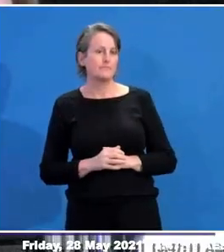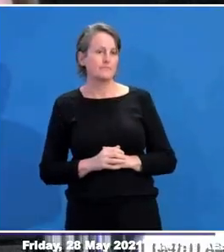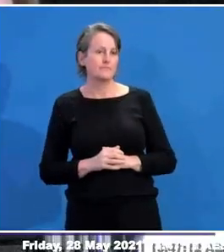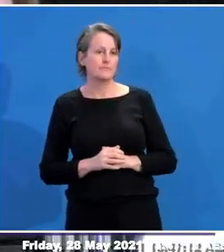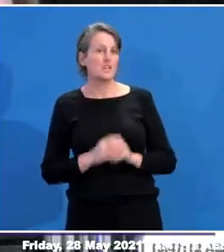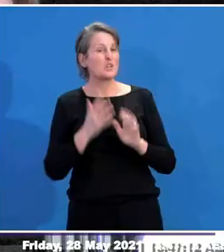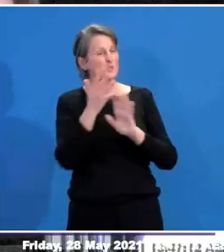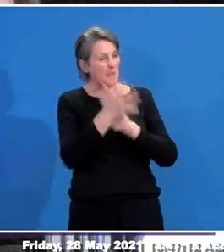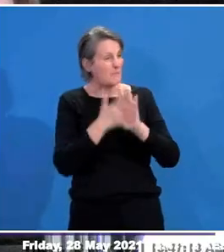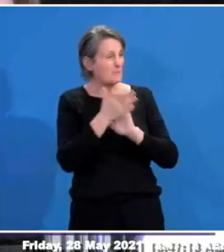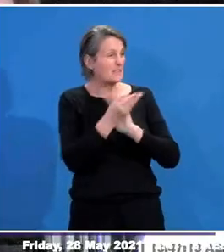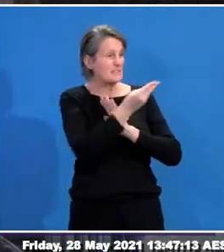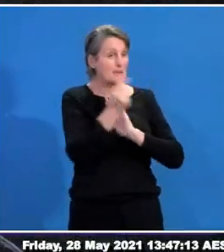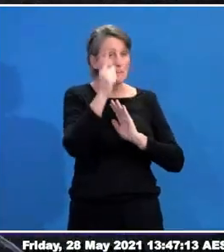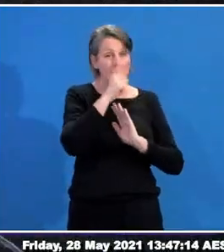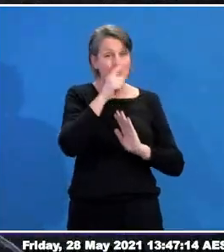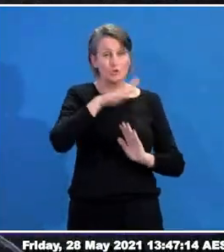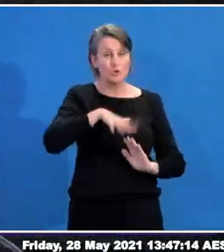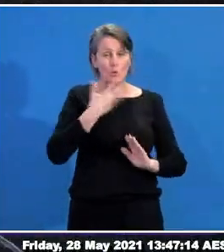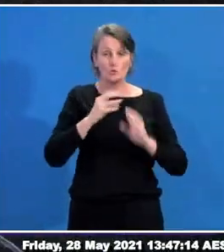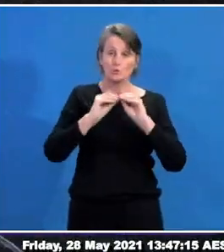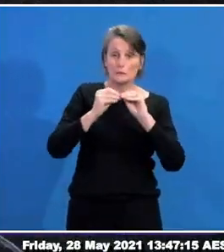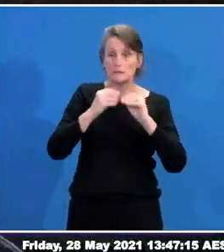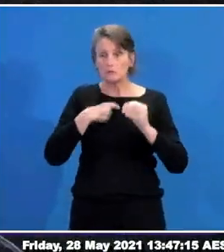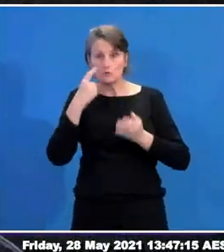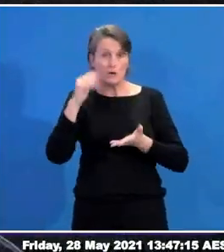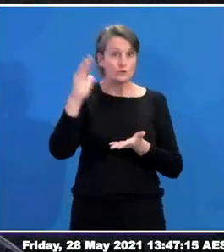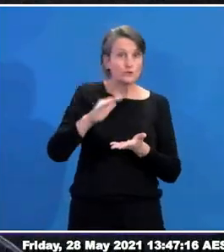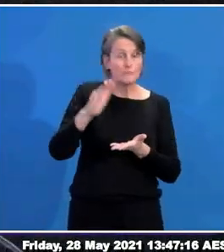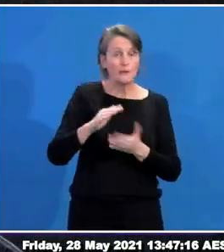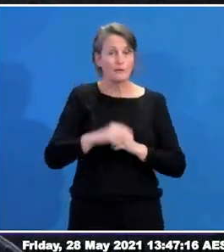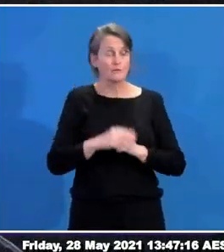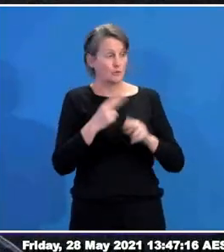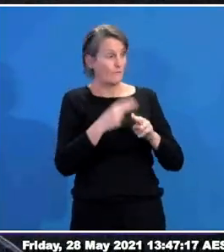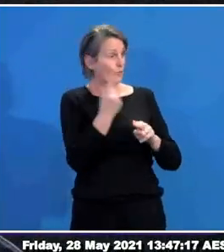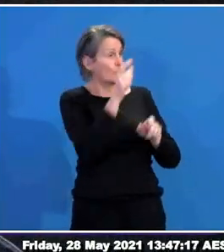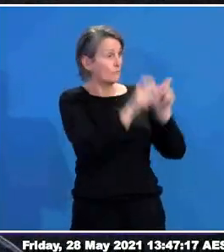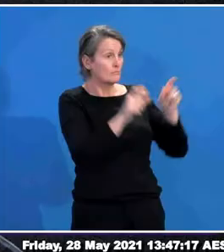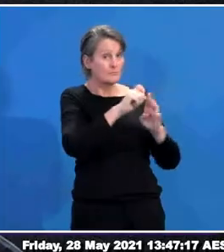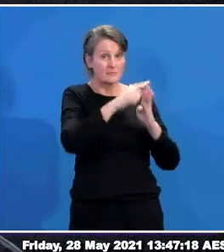negotiate those prices down? Lack of incentive in whom? In the participant.